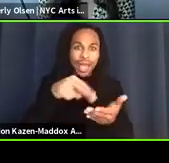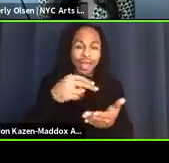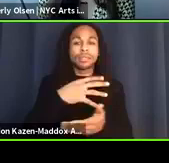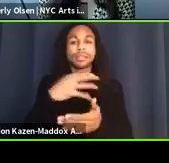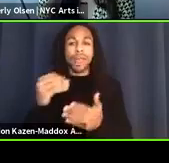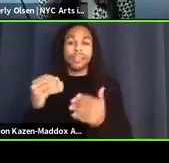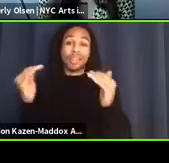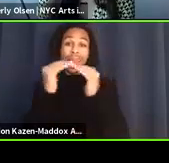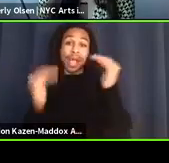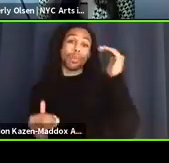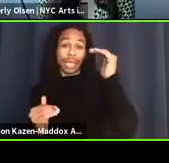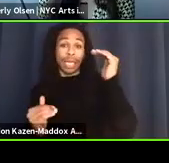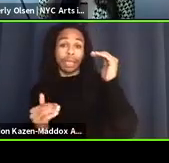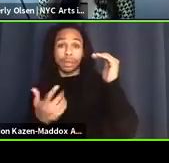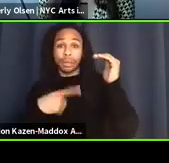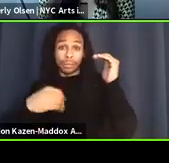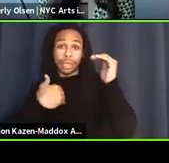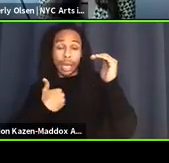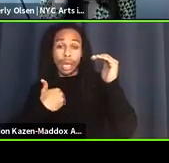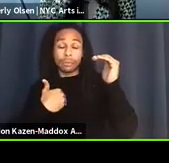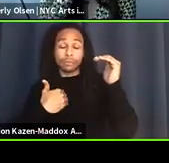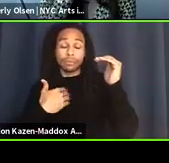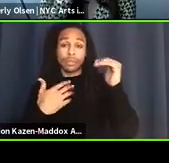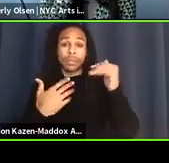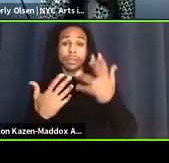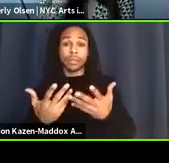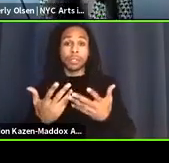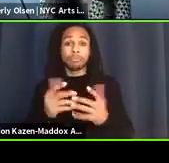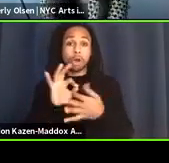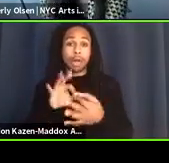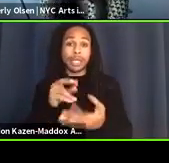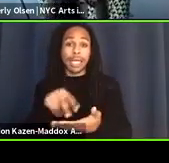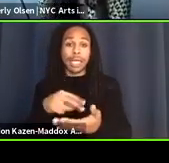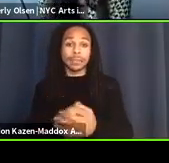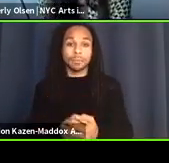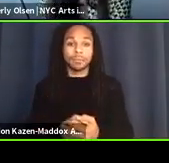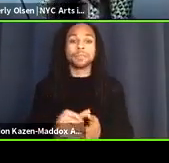to develop creative and practical ways to communicate the importance of the arts, maybe